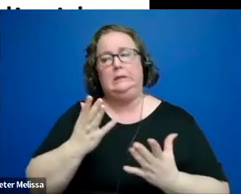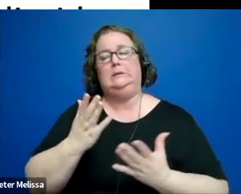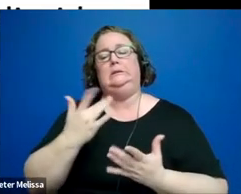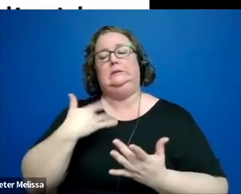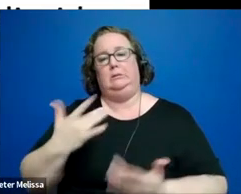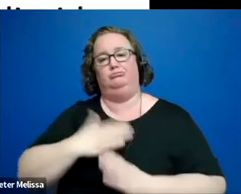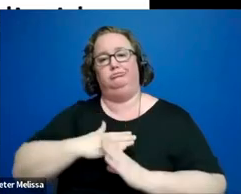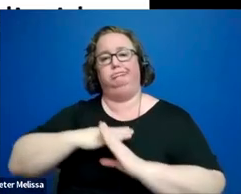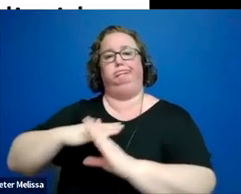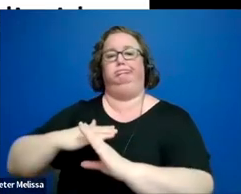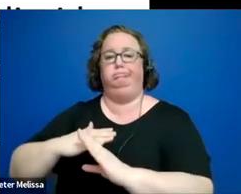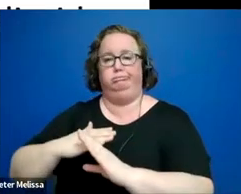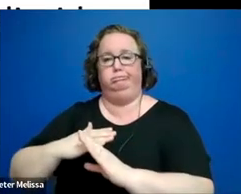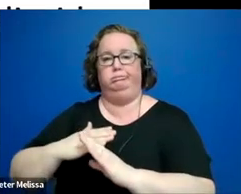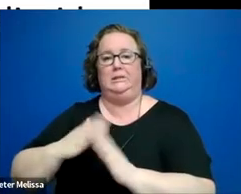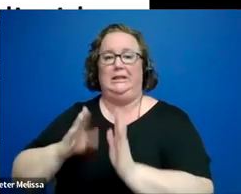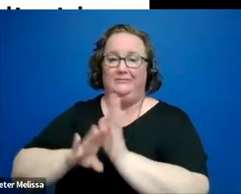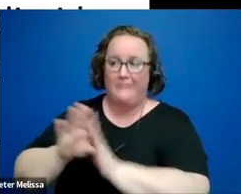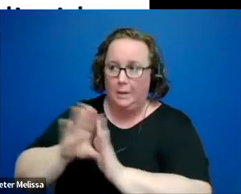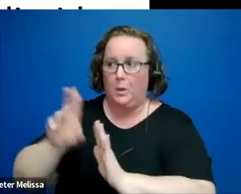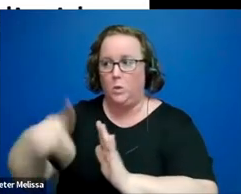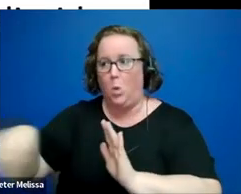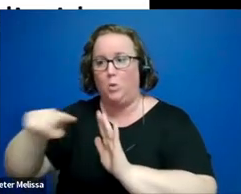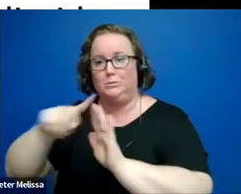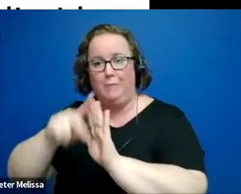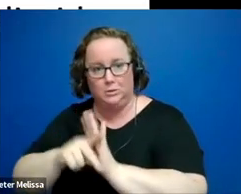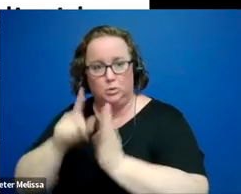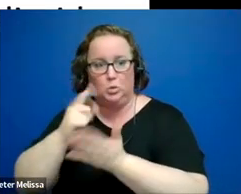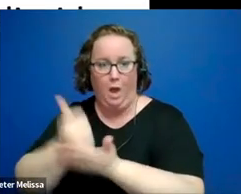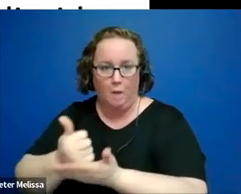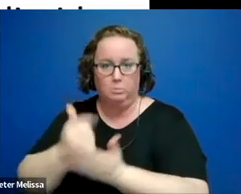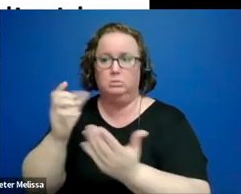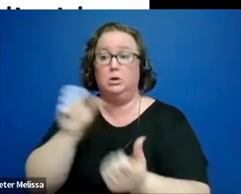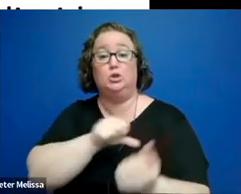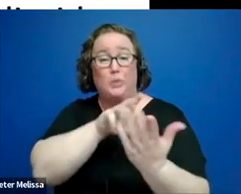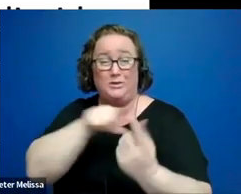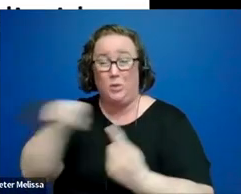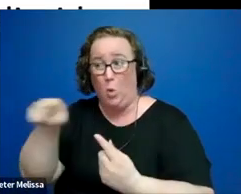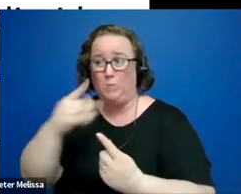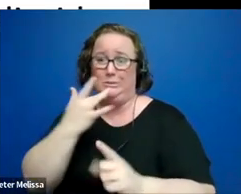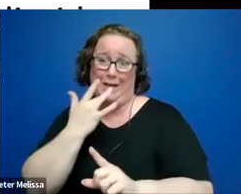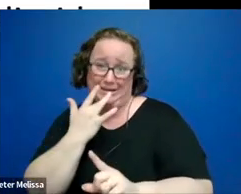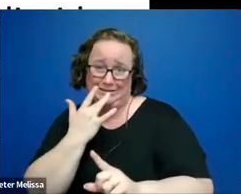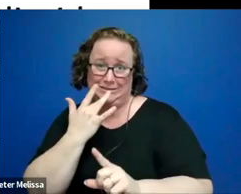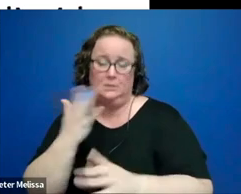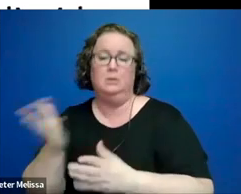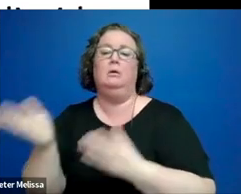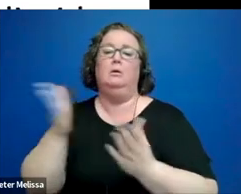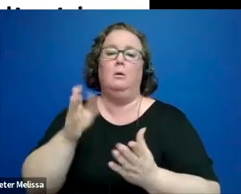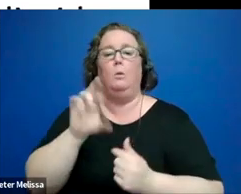to address the institutional bias and improve access to home and community-based services.